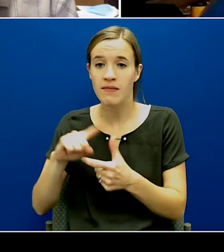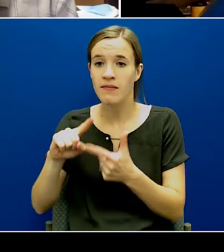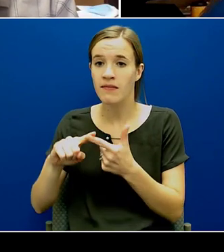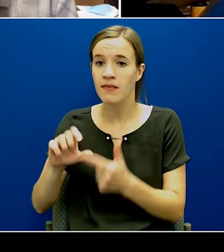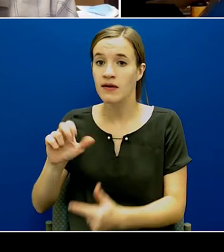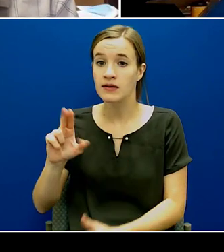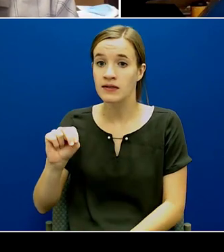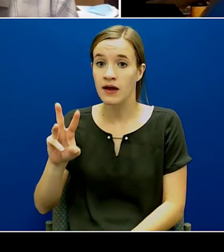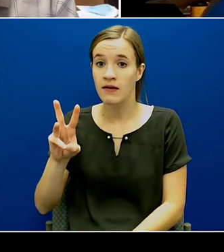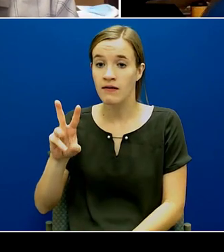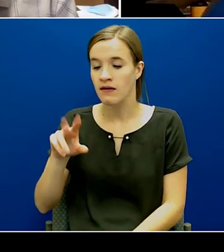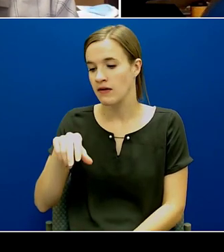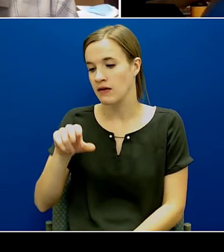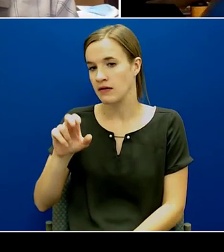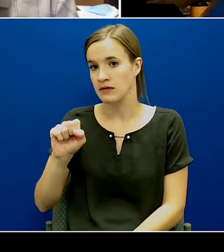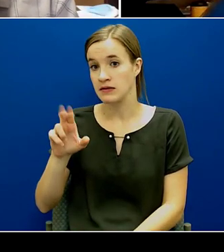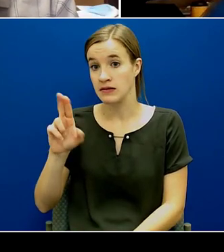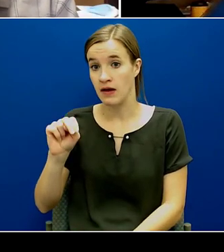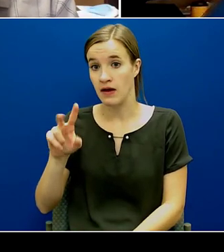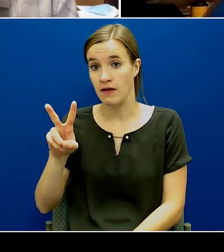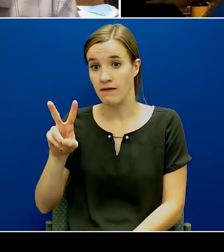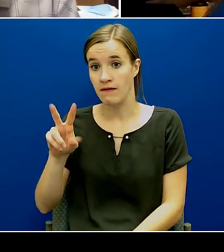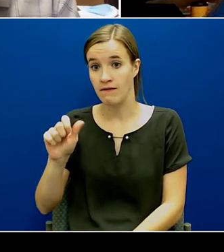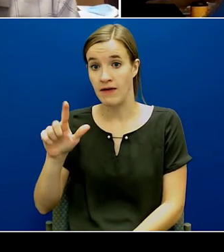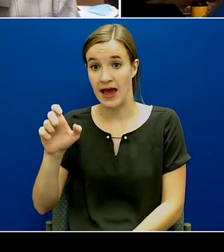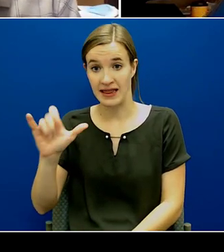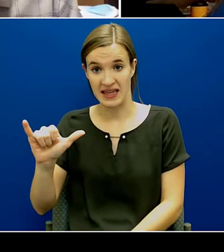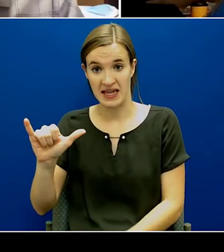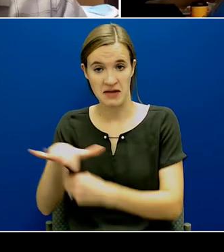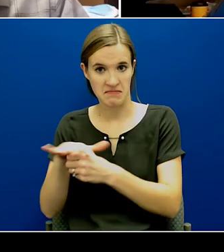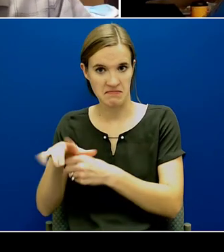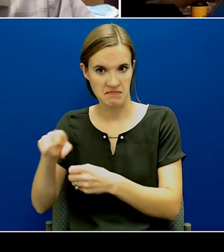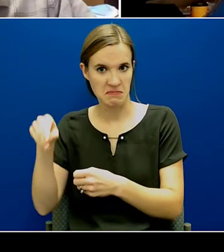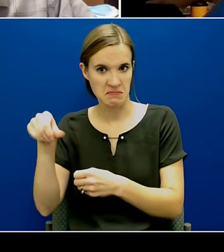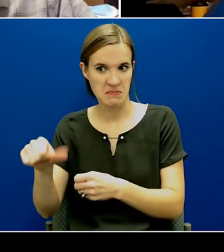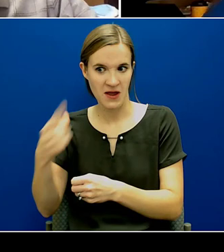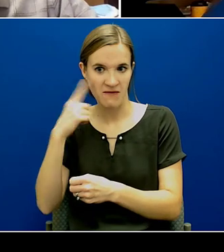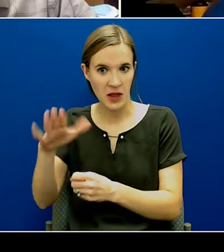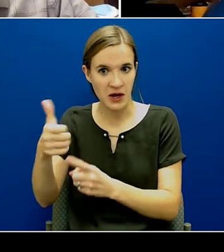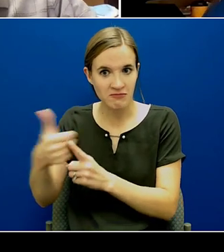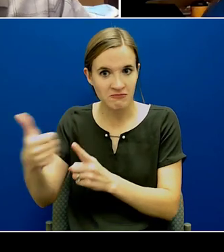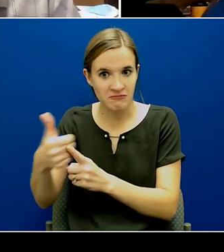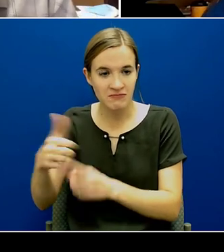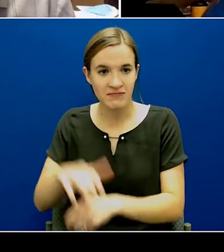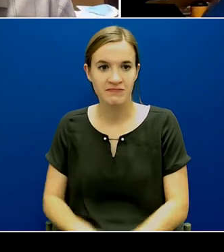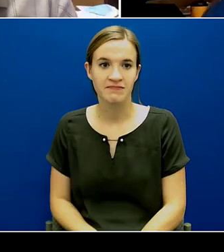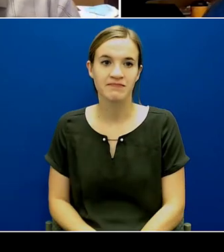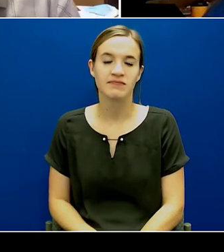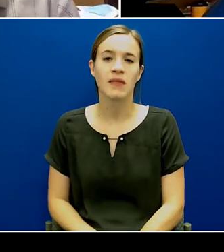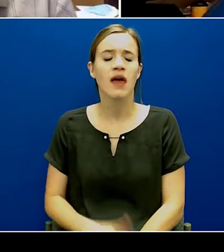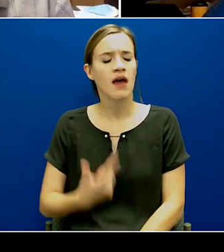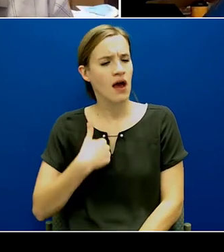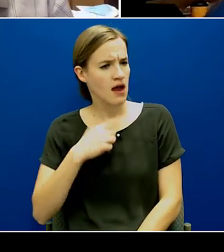hoping to do is if someone is able to use their system to get to Twin Falls, then maybe